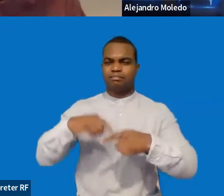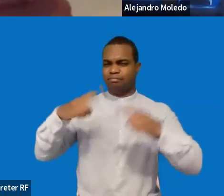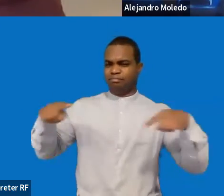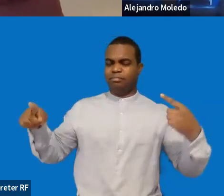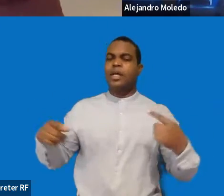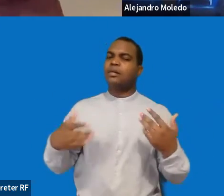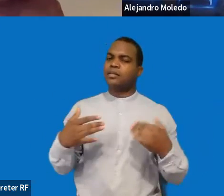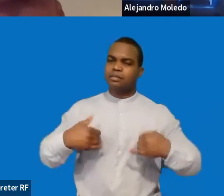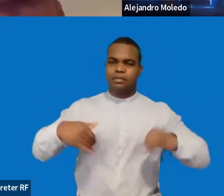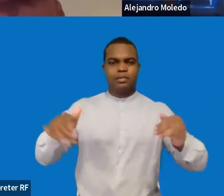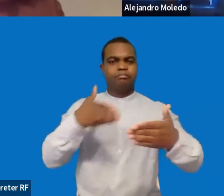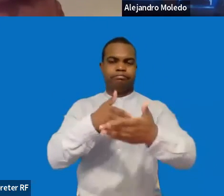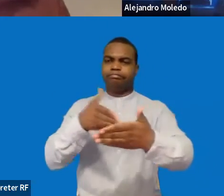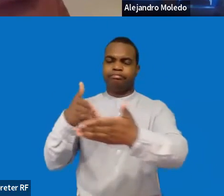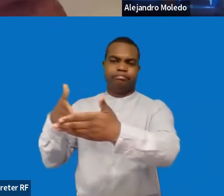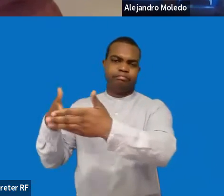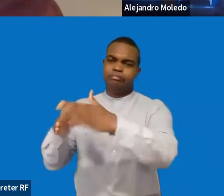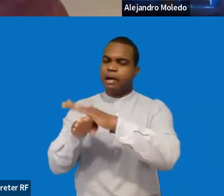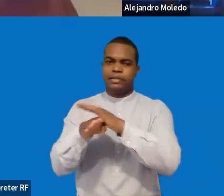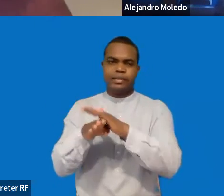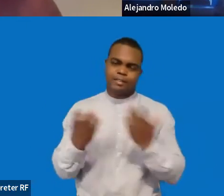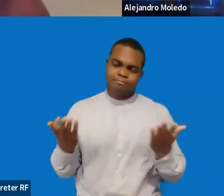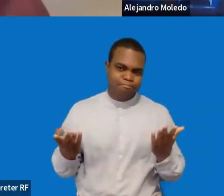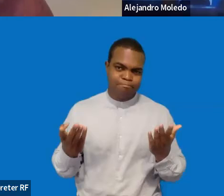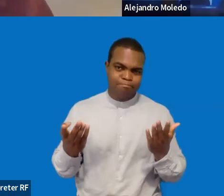And the card, unfortunately, does not cover these aspects.